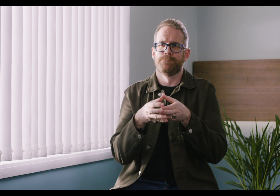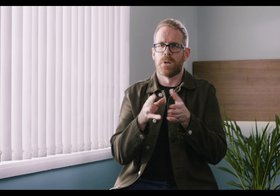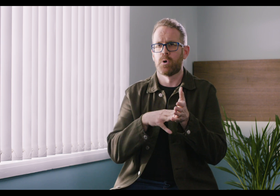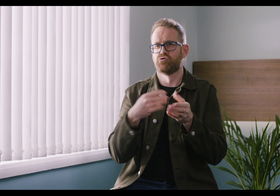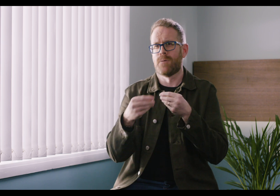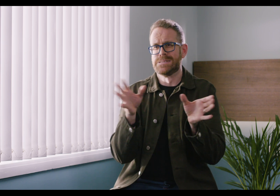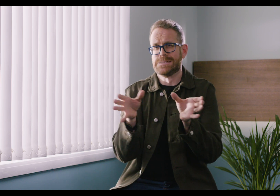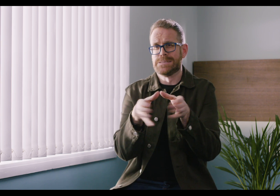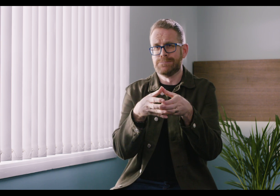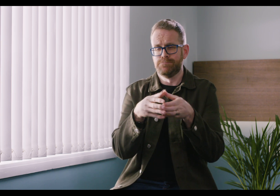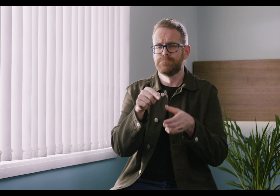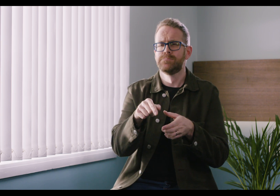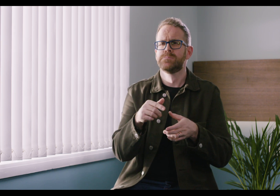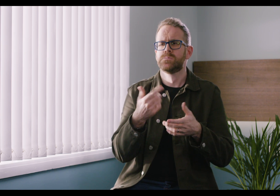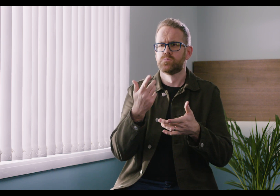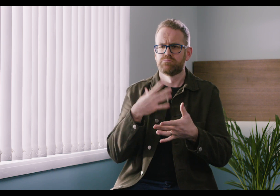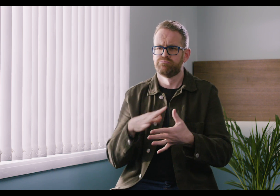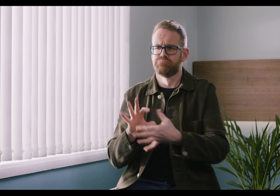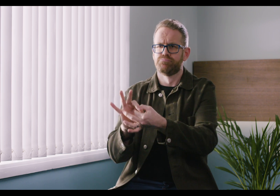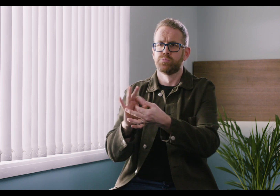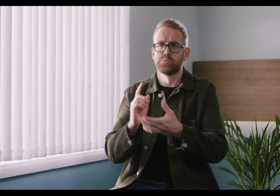This will include working through Microsoft Teams to make it easier